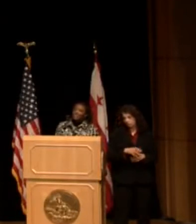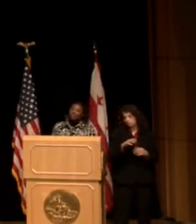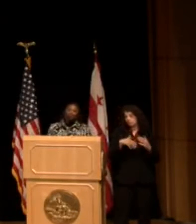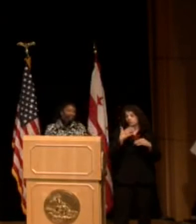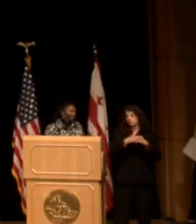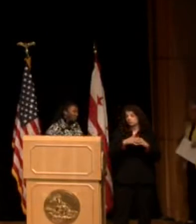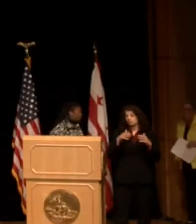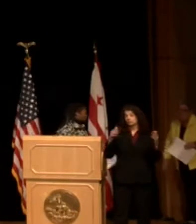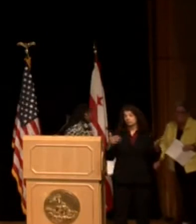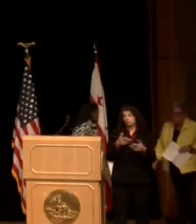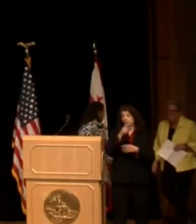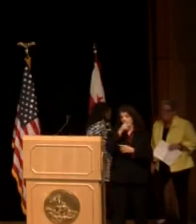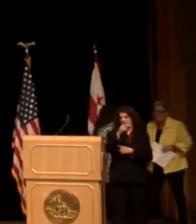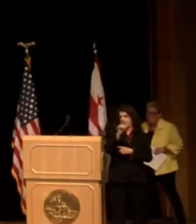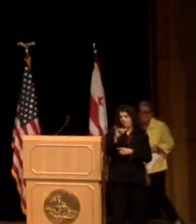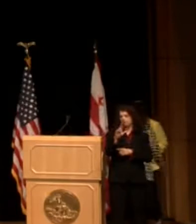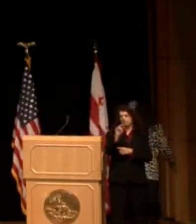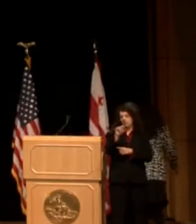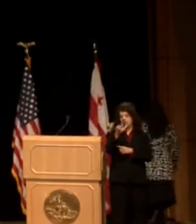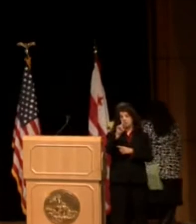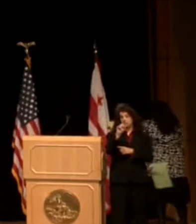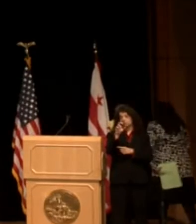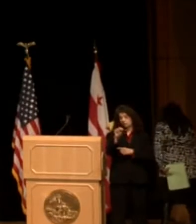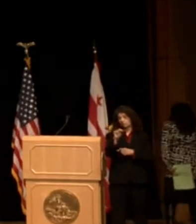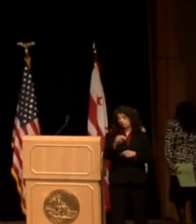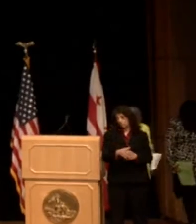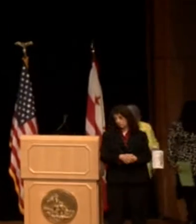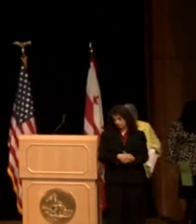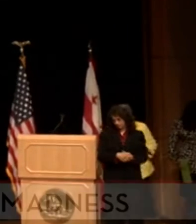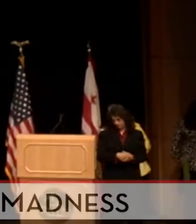THANK YOU.